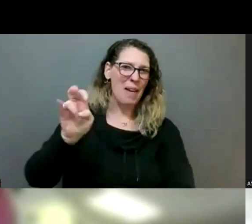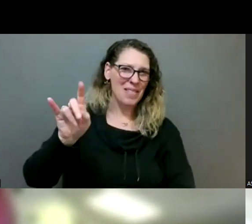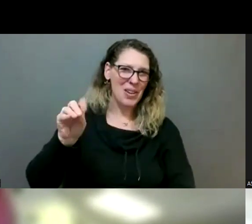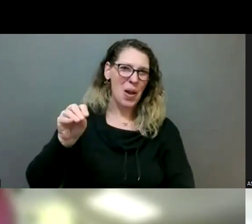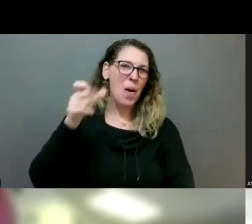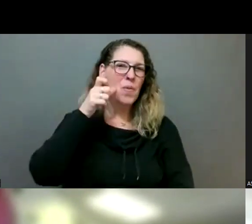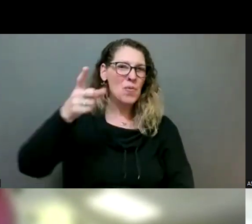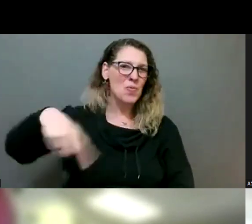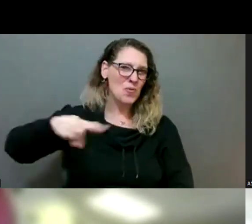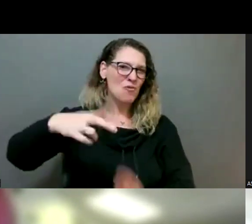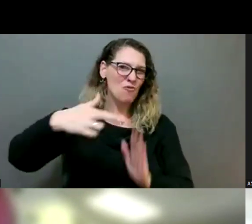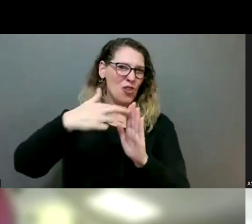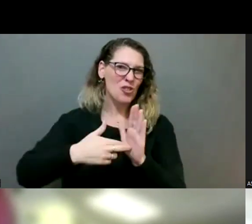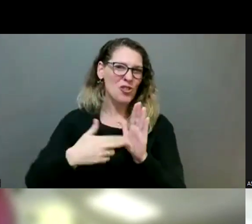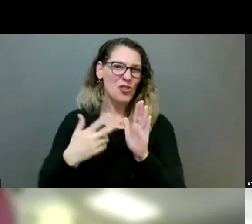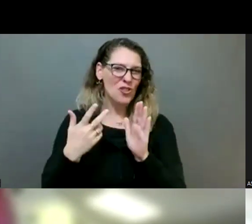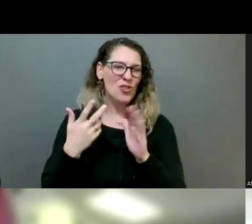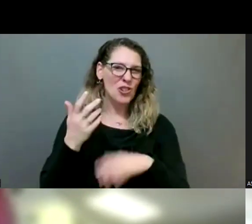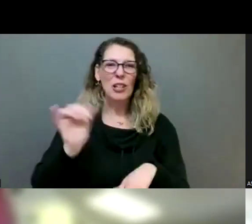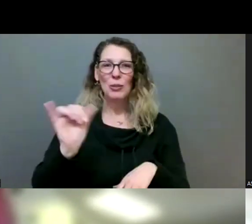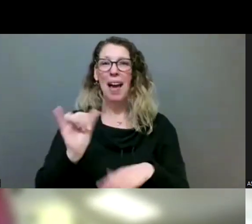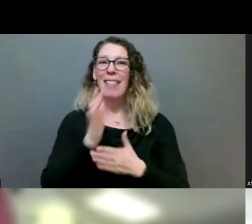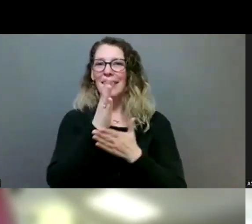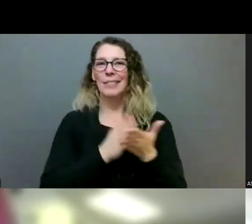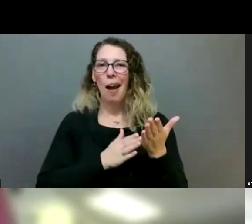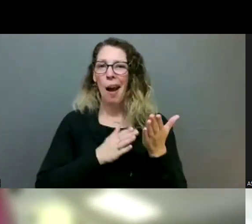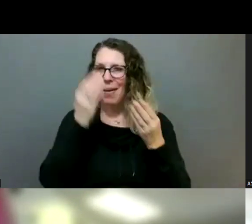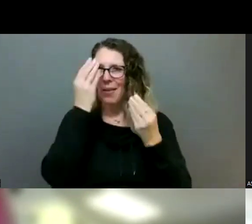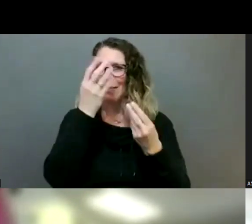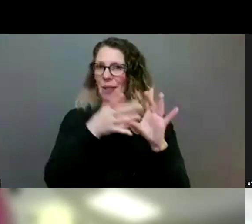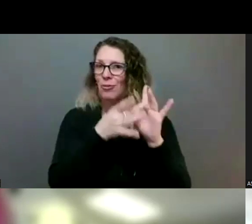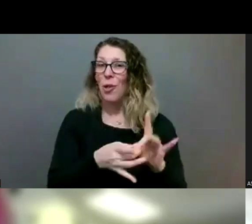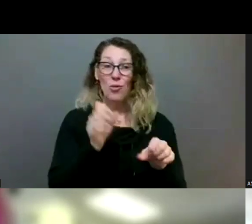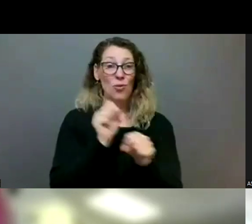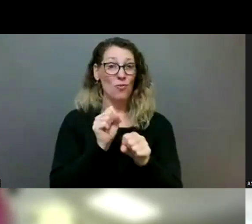have registered as well as some of the detail dets around the work that Cienai and Diana have